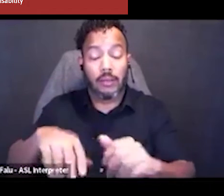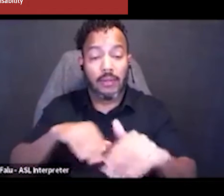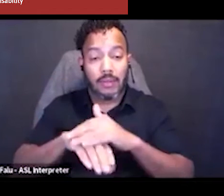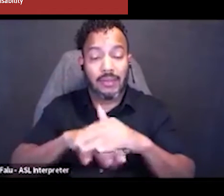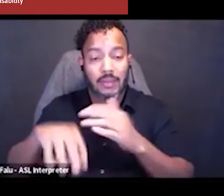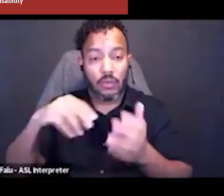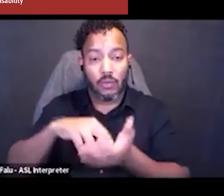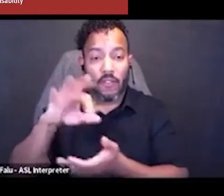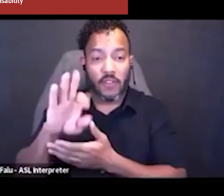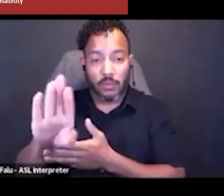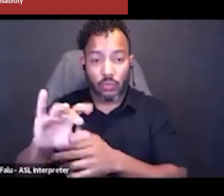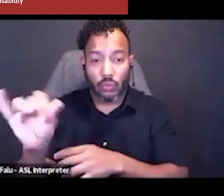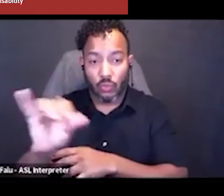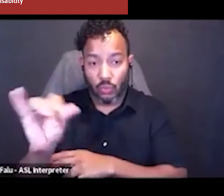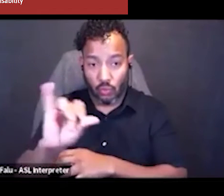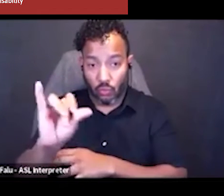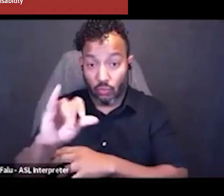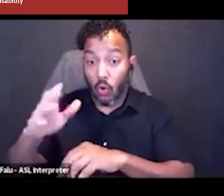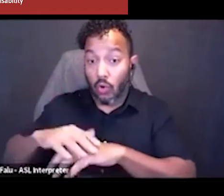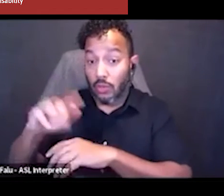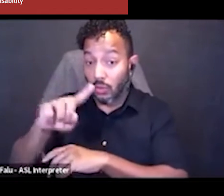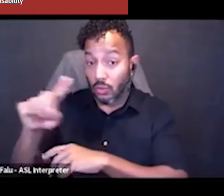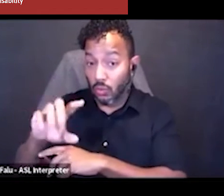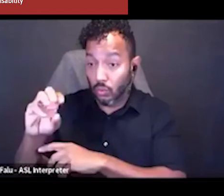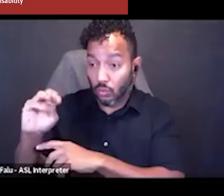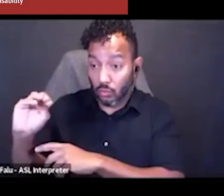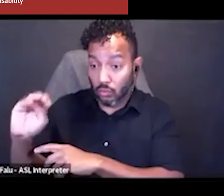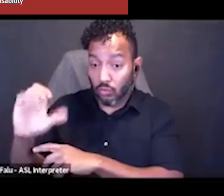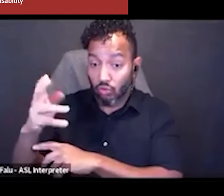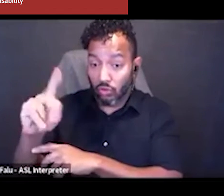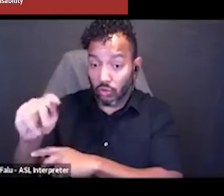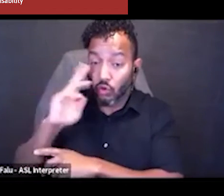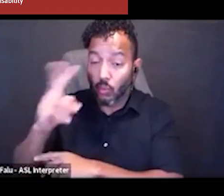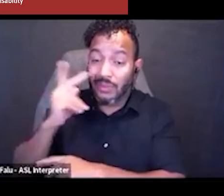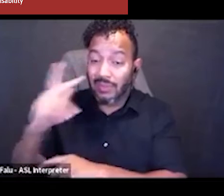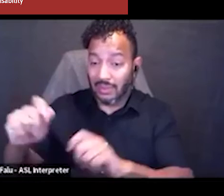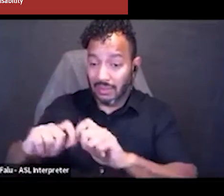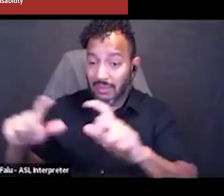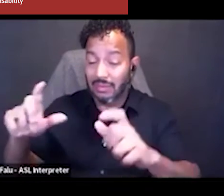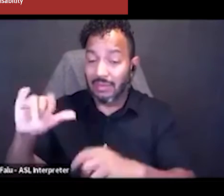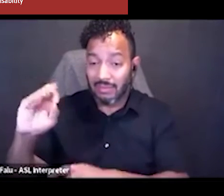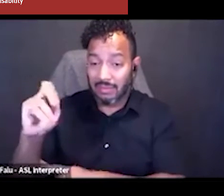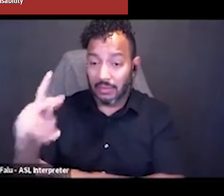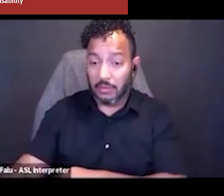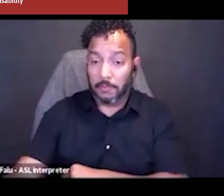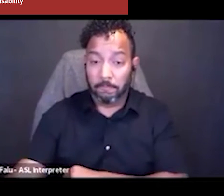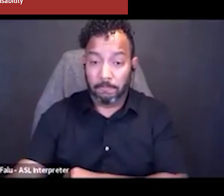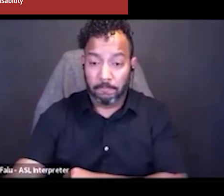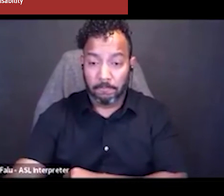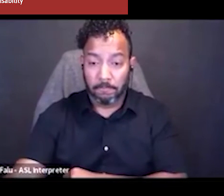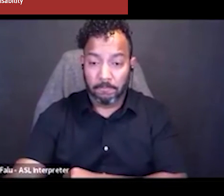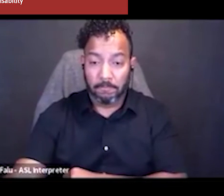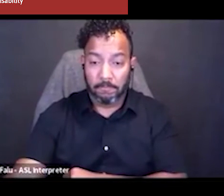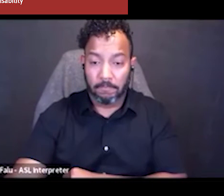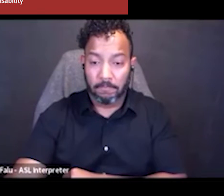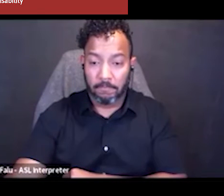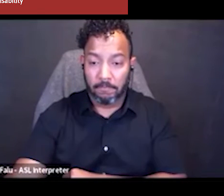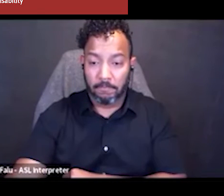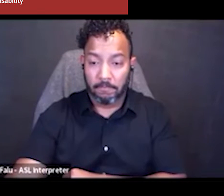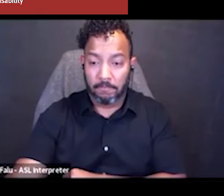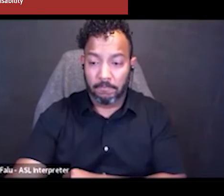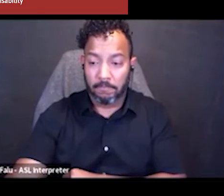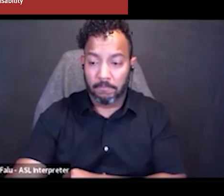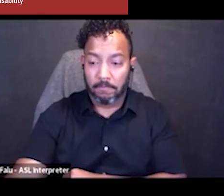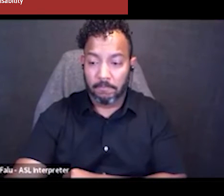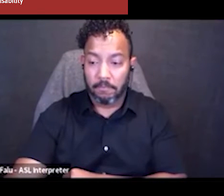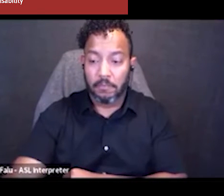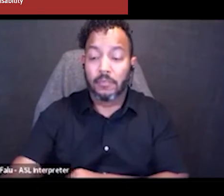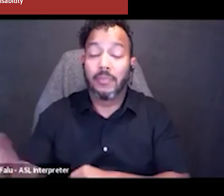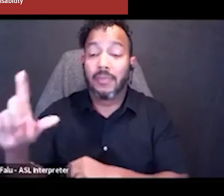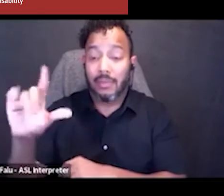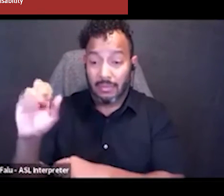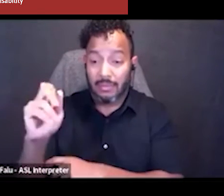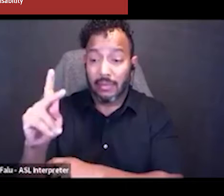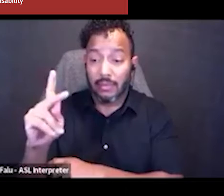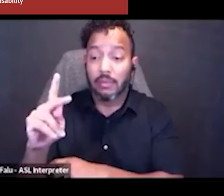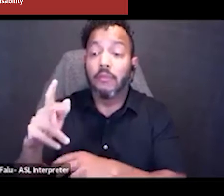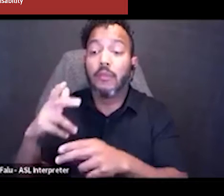I'll put that link in the Zoom chat.